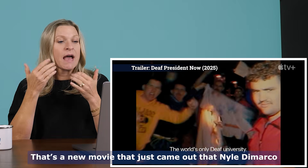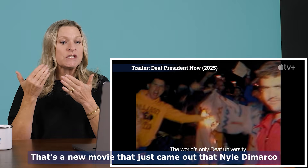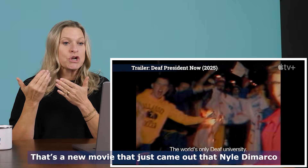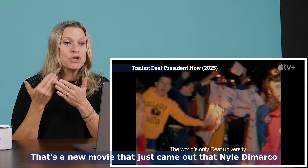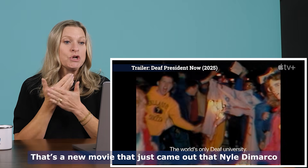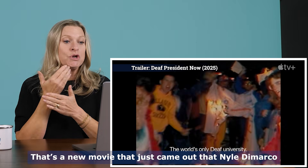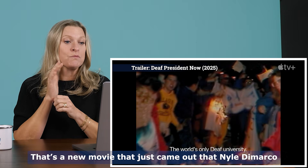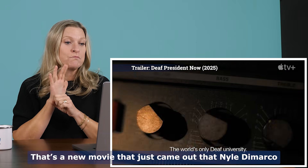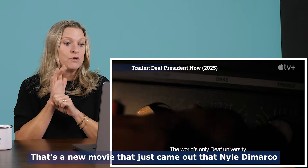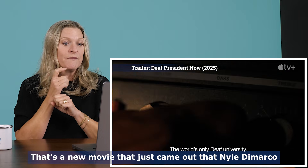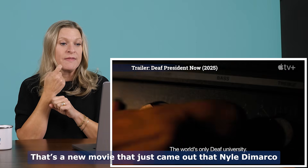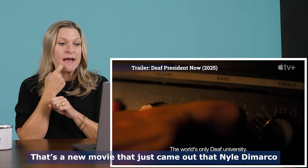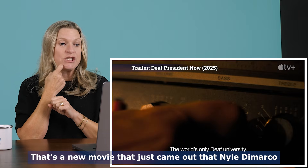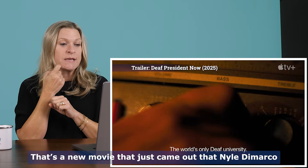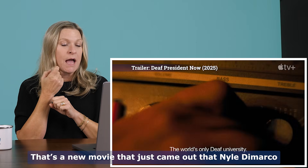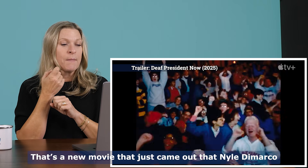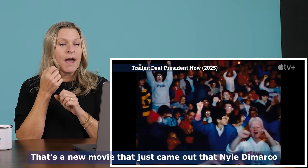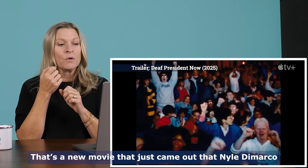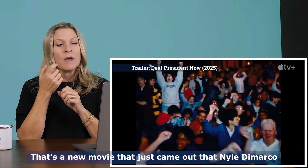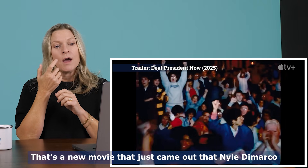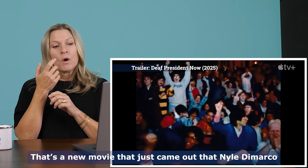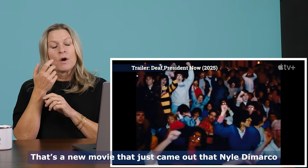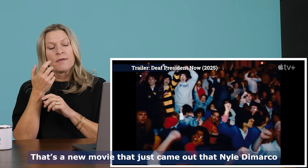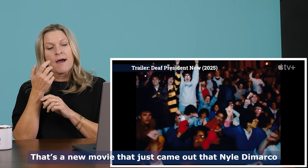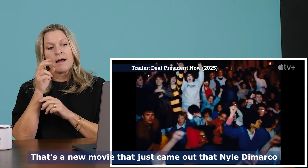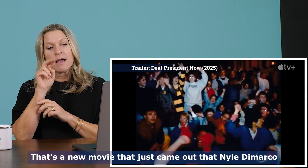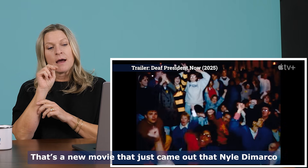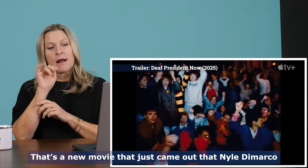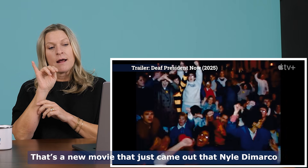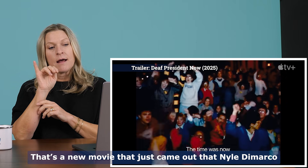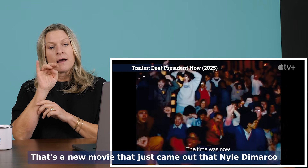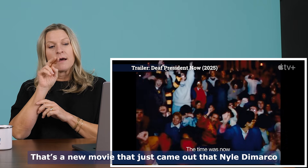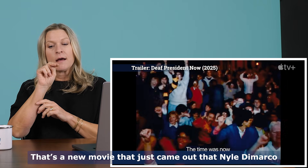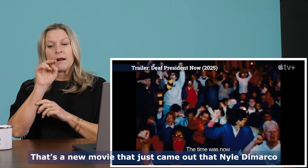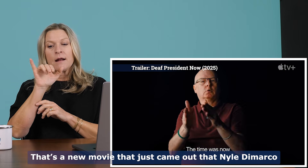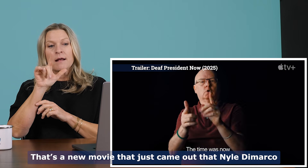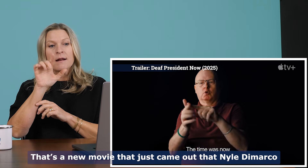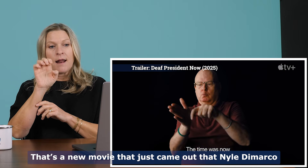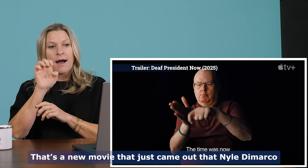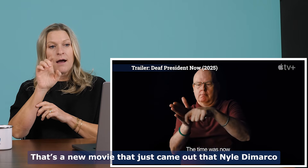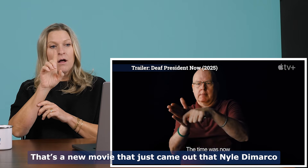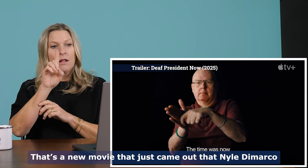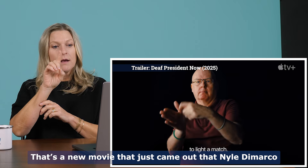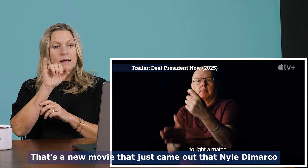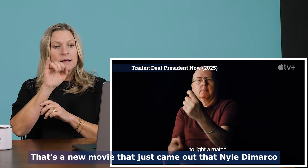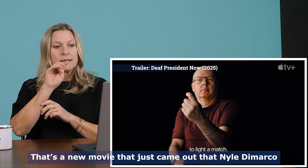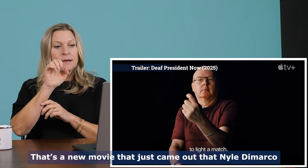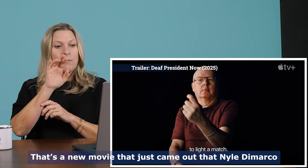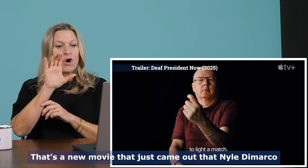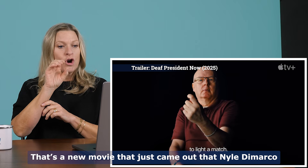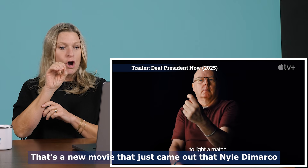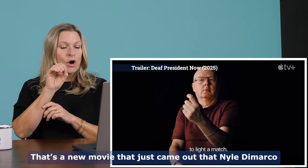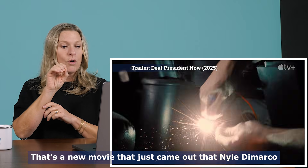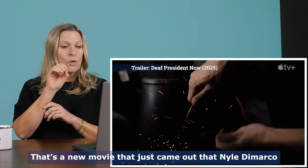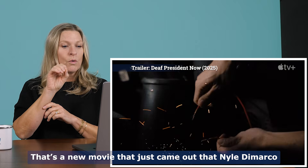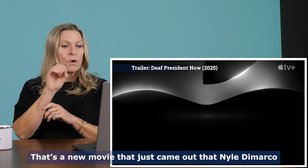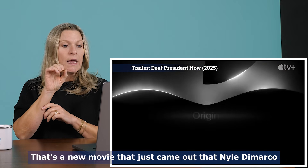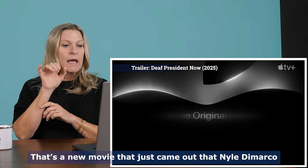That’s a new movie that just came out that Nyle Dimarco